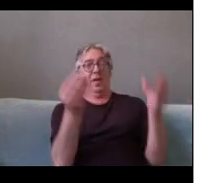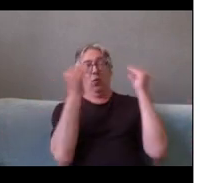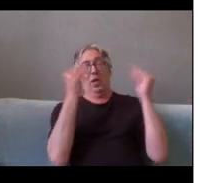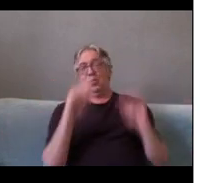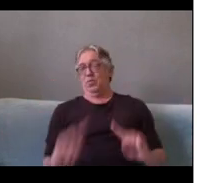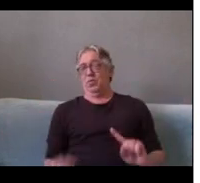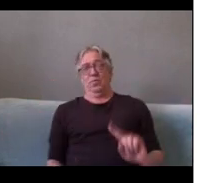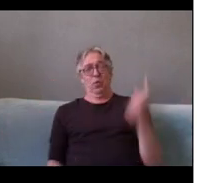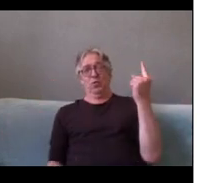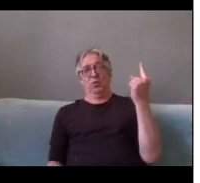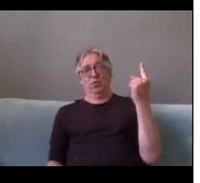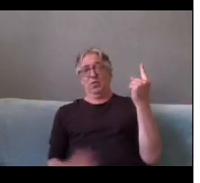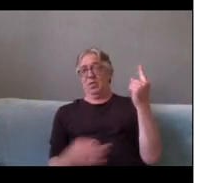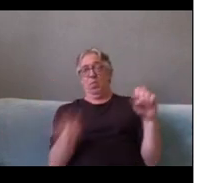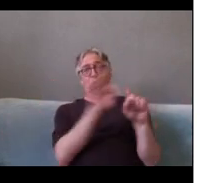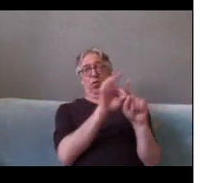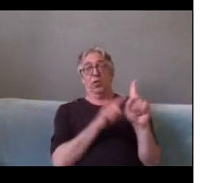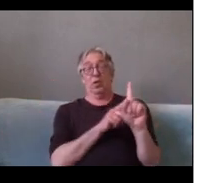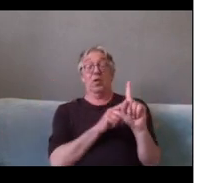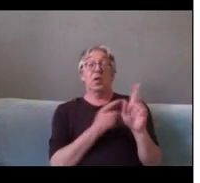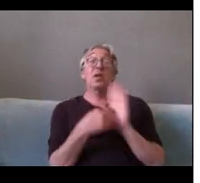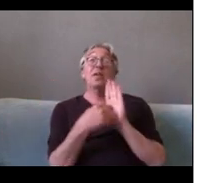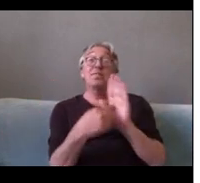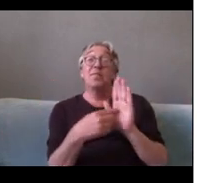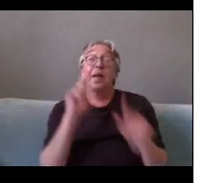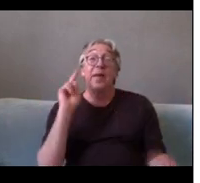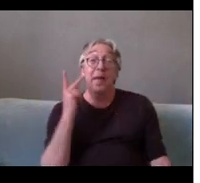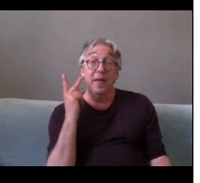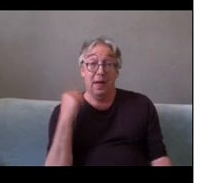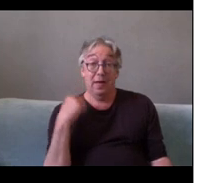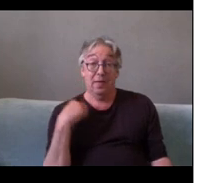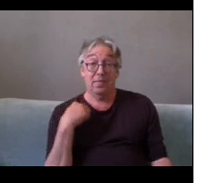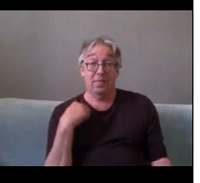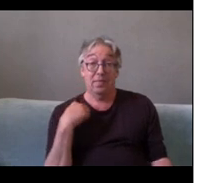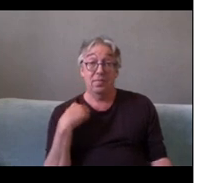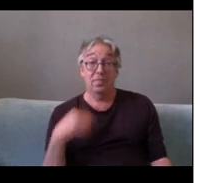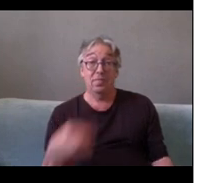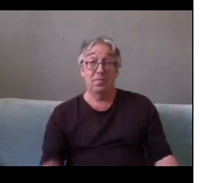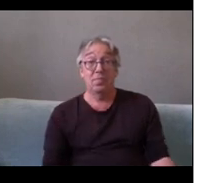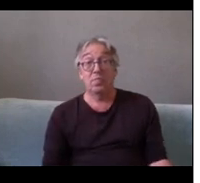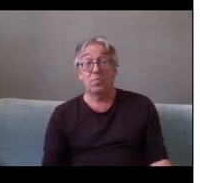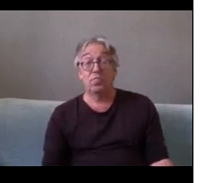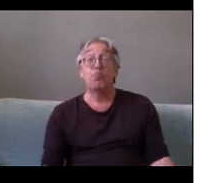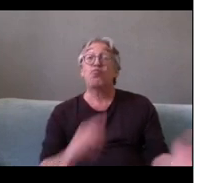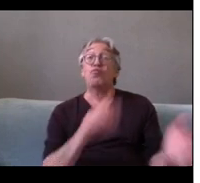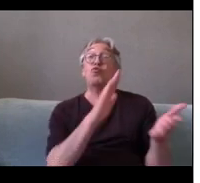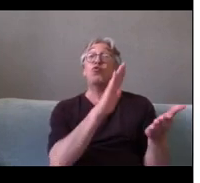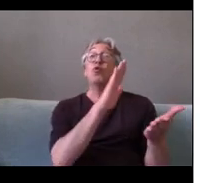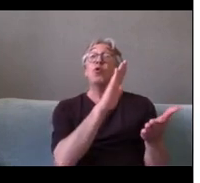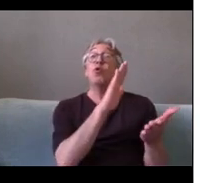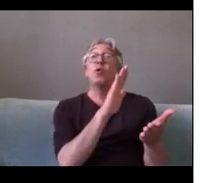Because, for example, in Kenya schools were served by missionaries